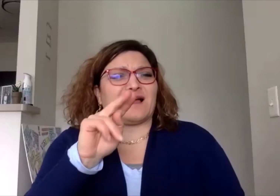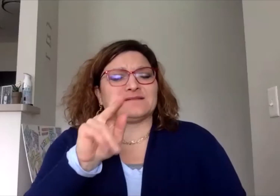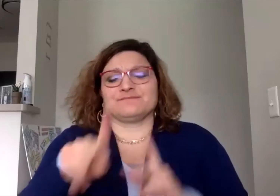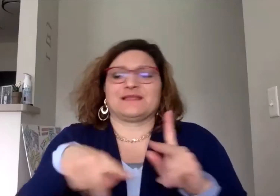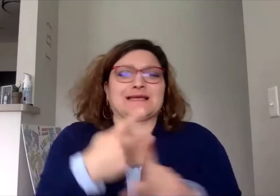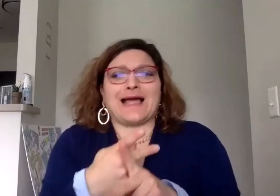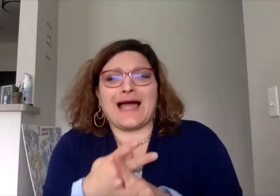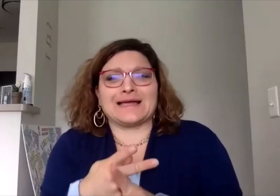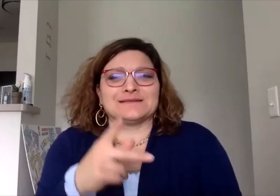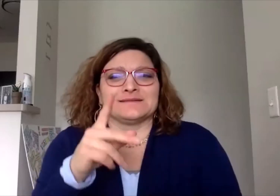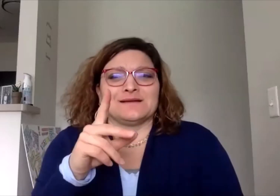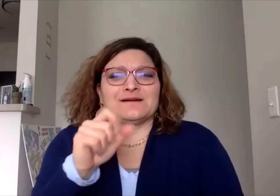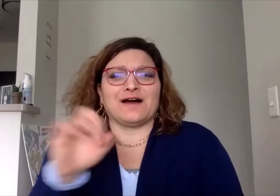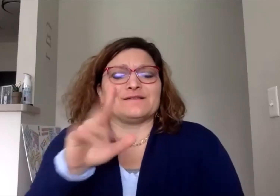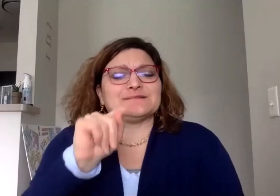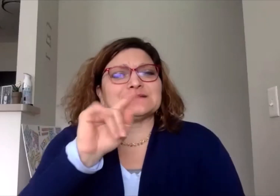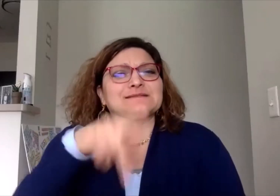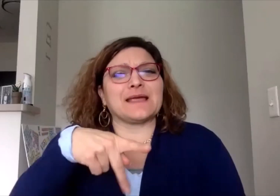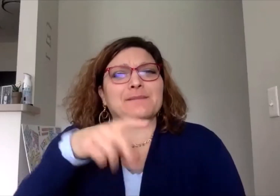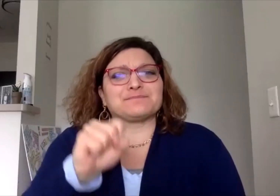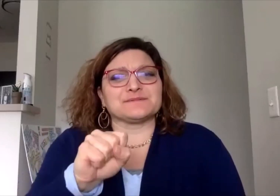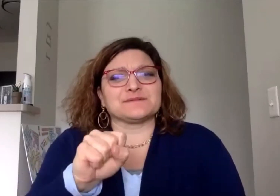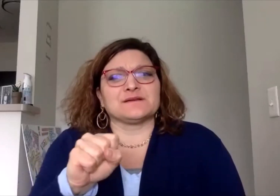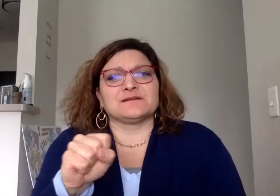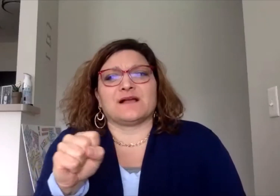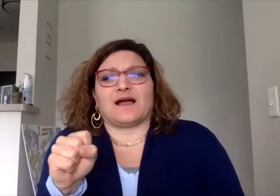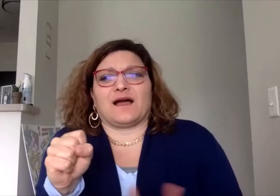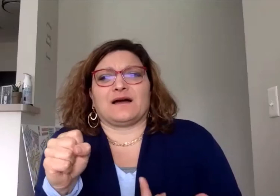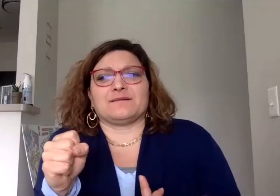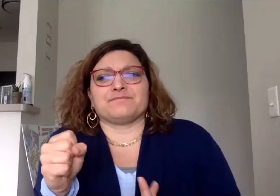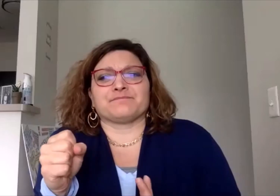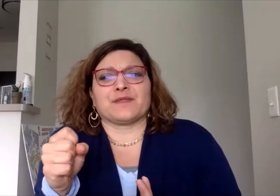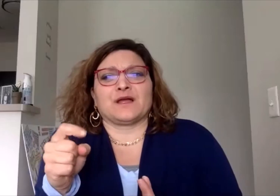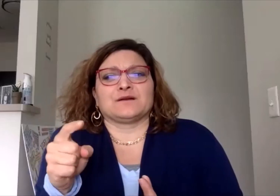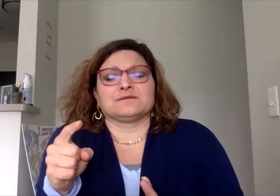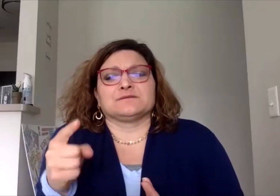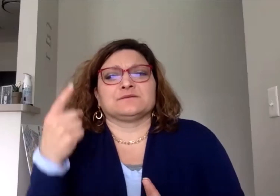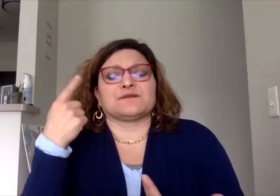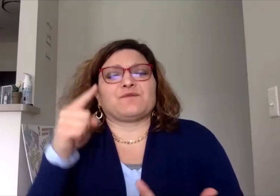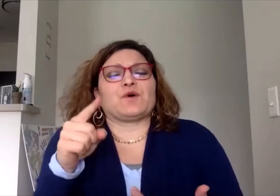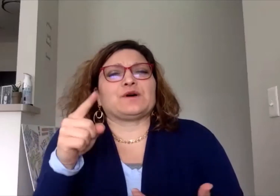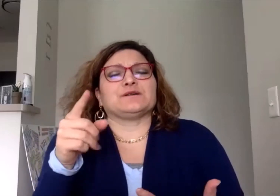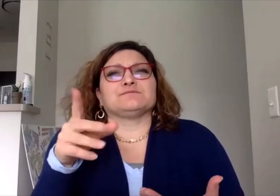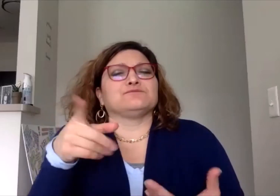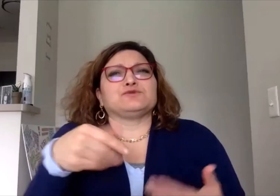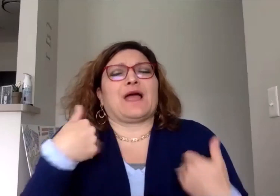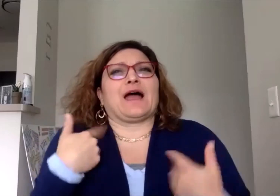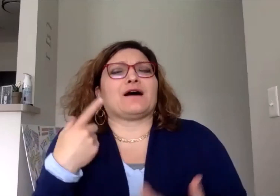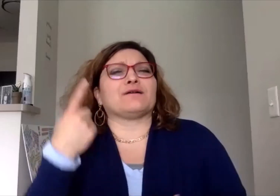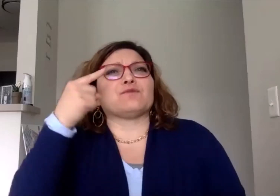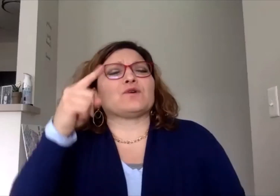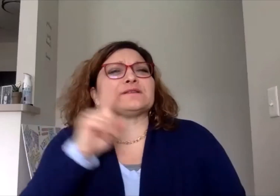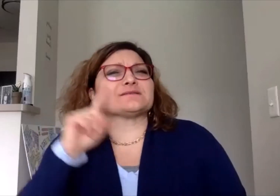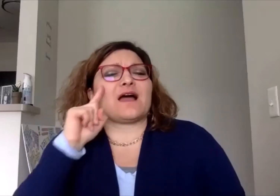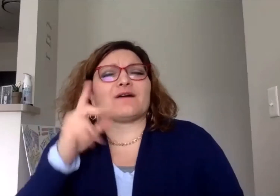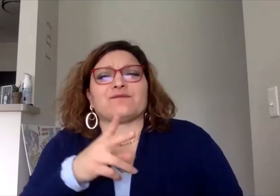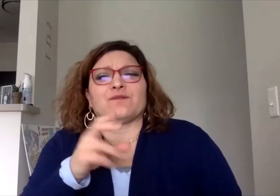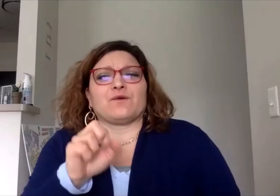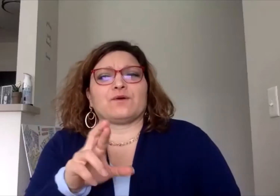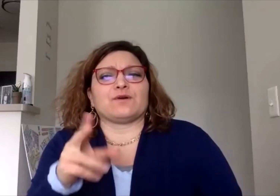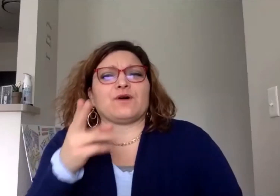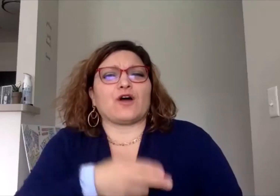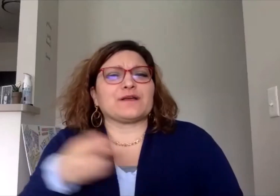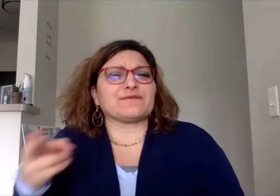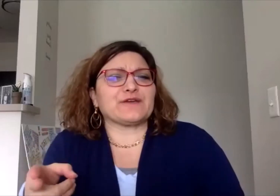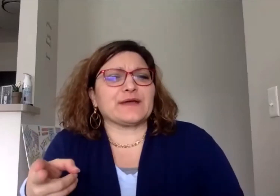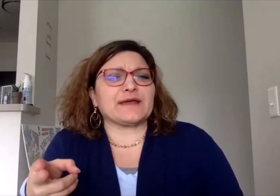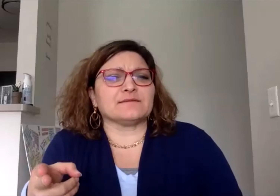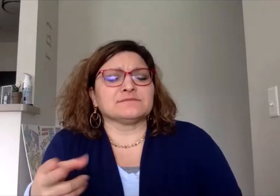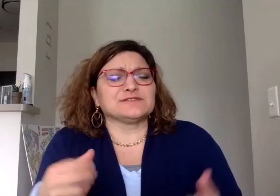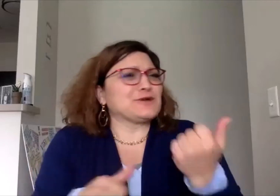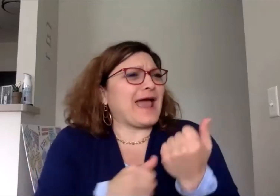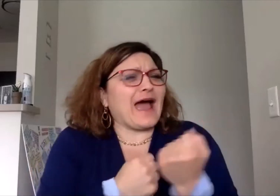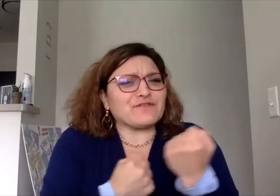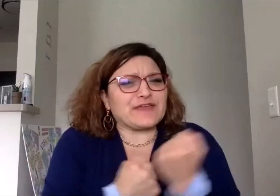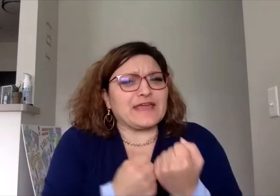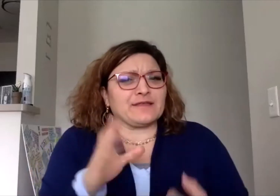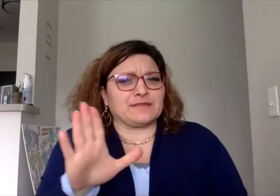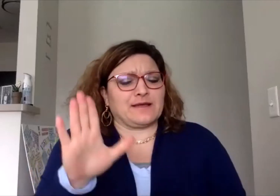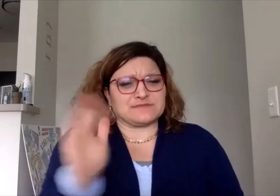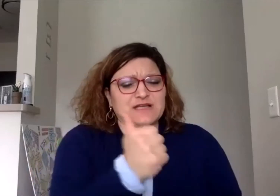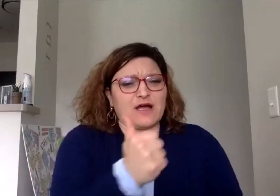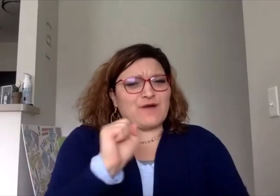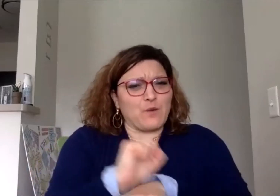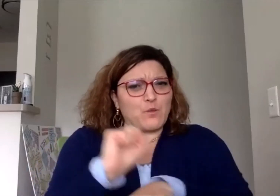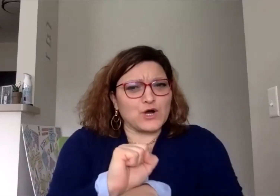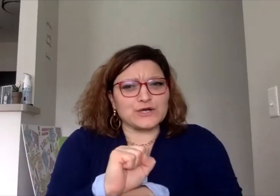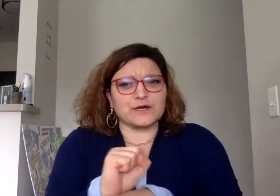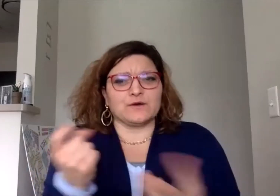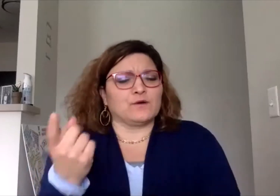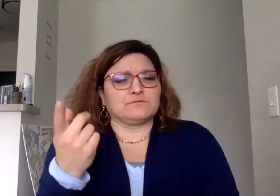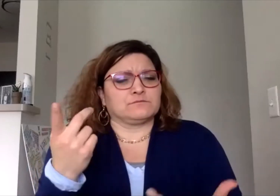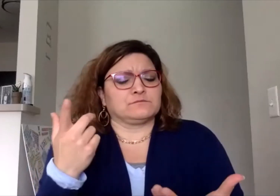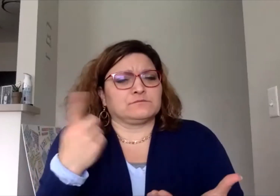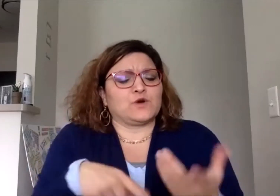you have for the deaf or hard of hearing to advocate themselves at work. What should they